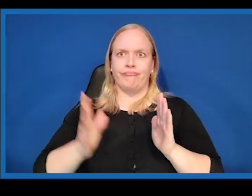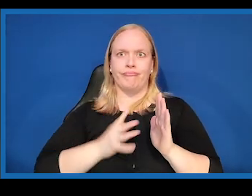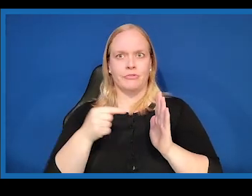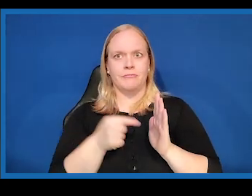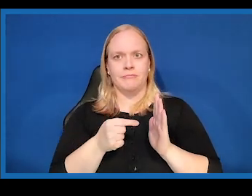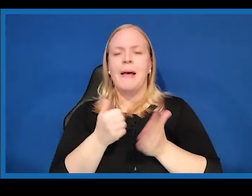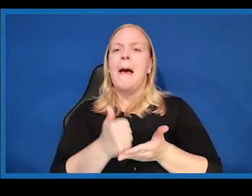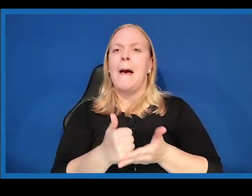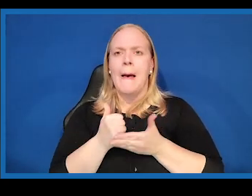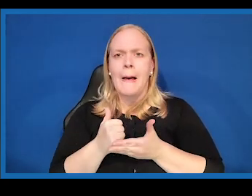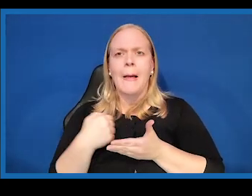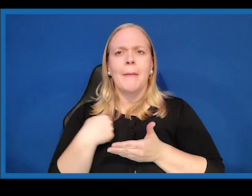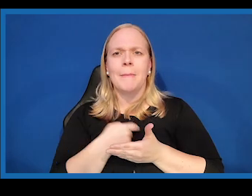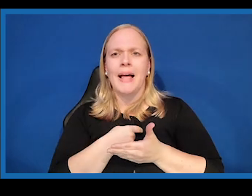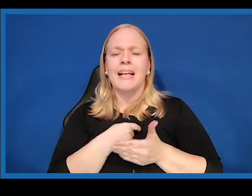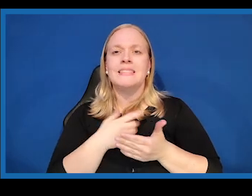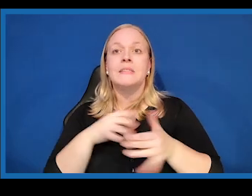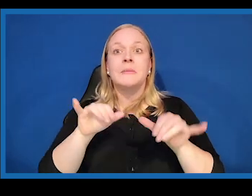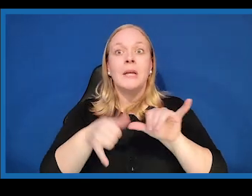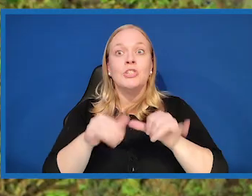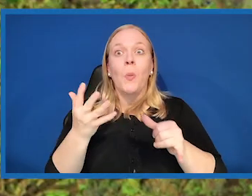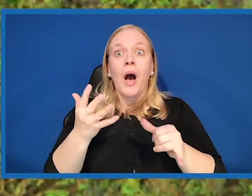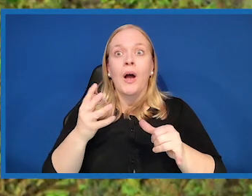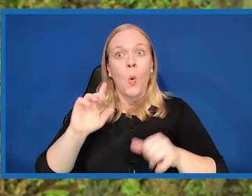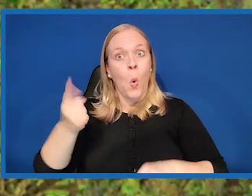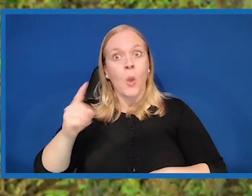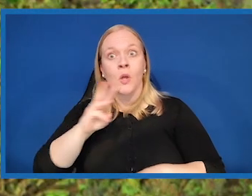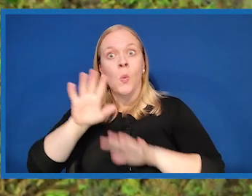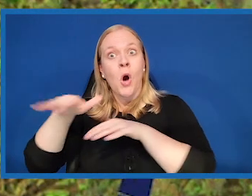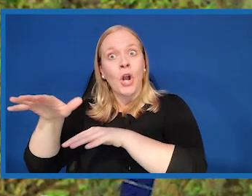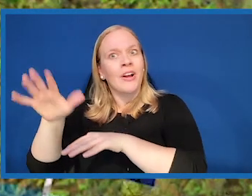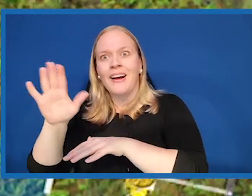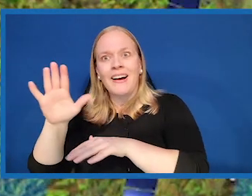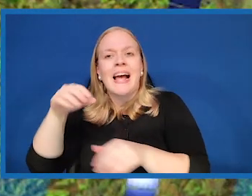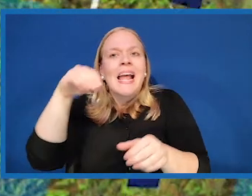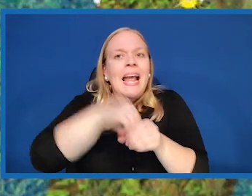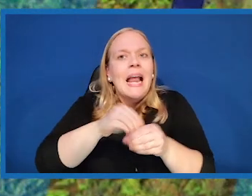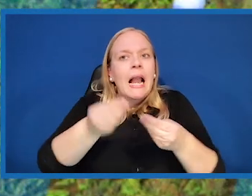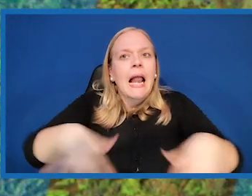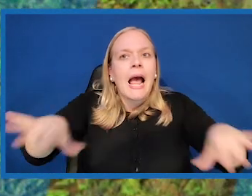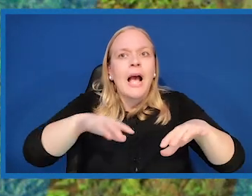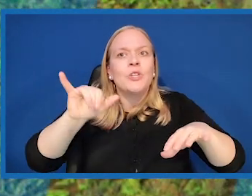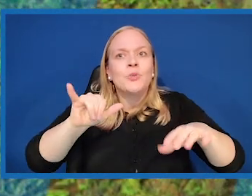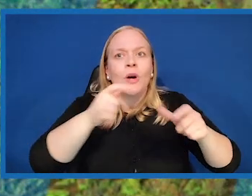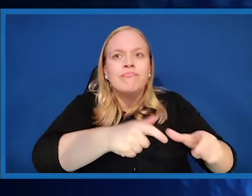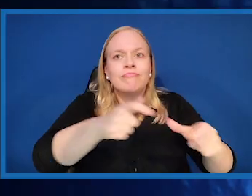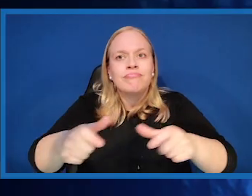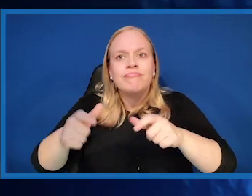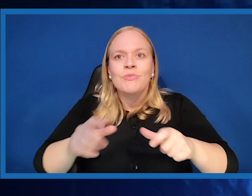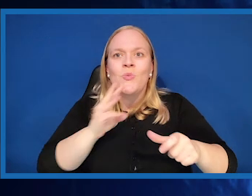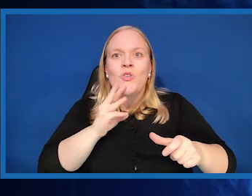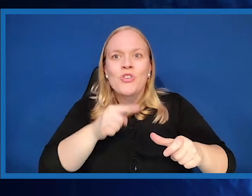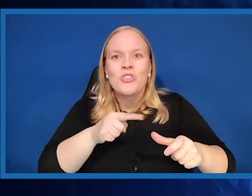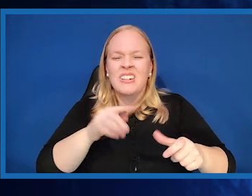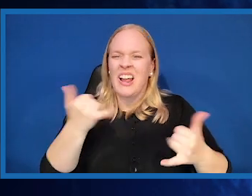ALLOWS US TO GET INLAND MEASUREMENTS, AND ALSO, UH, FOR THE FIRST TIME, THAT'S GONNA BE THE FIRST TIME A SATELLITE WILL BE ABLE TO GET INLAND